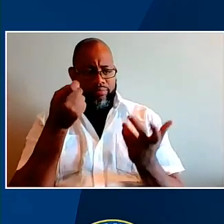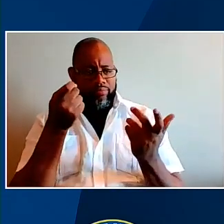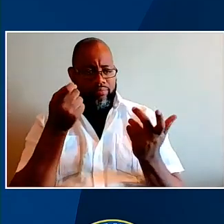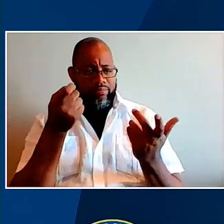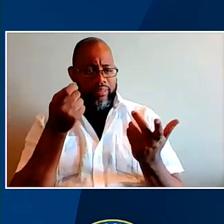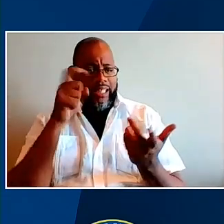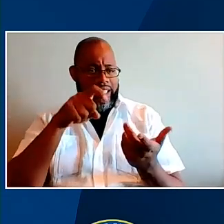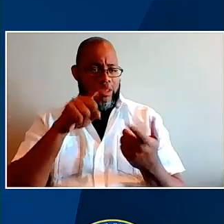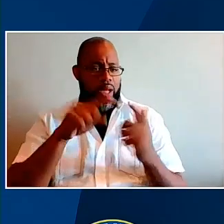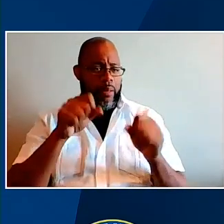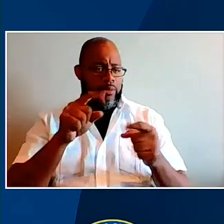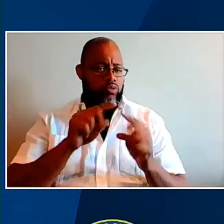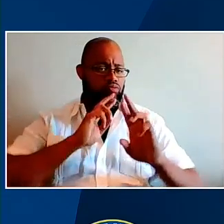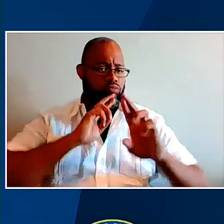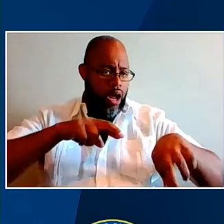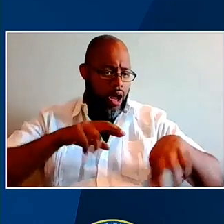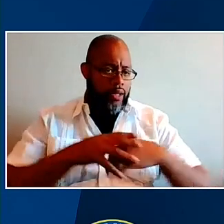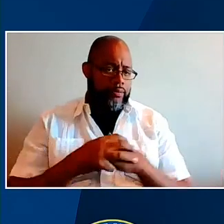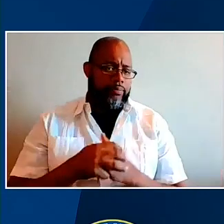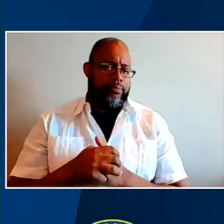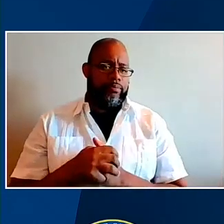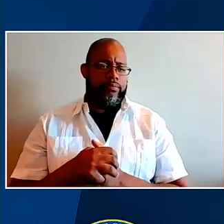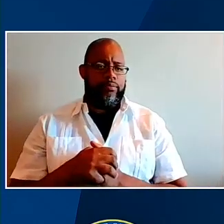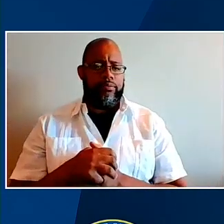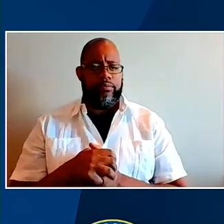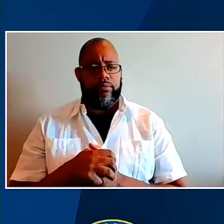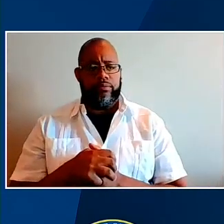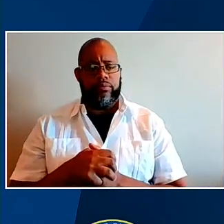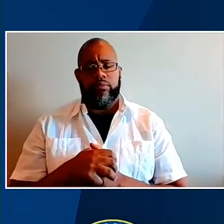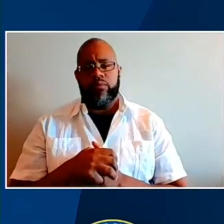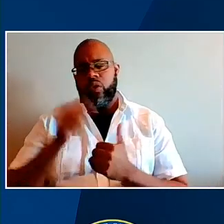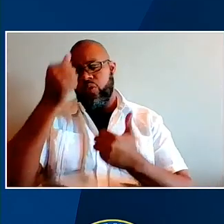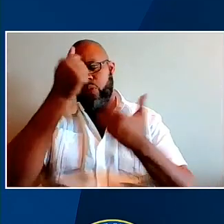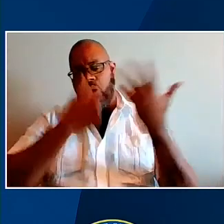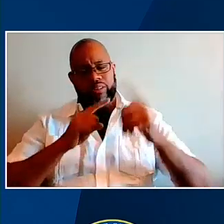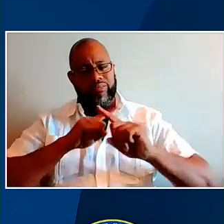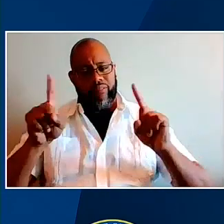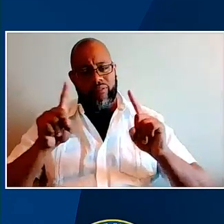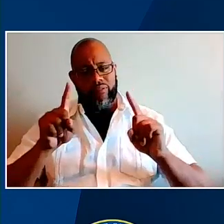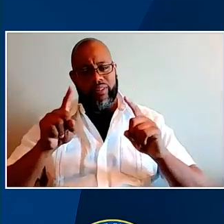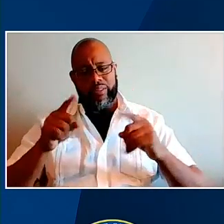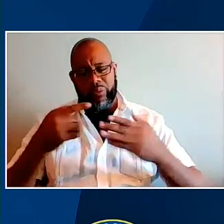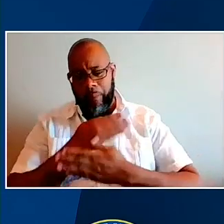able to respond to all kinds of new businesses, new tactics.